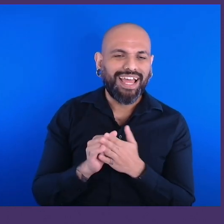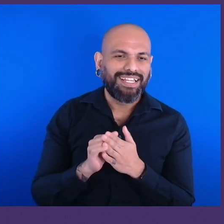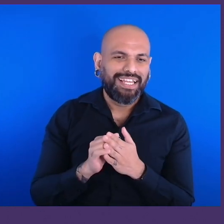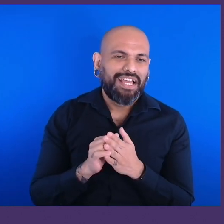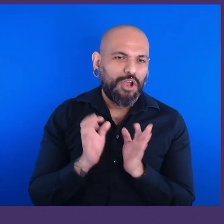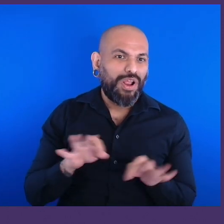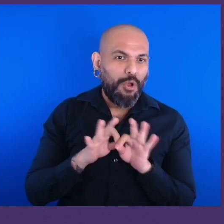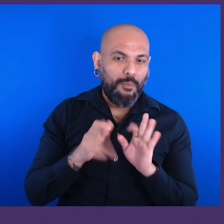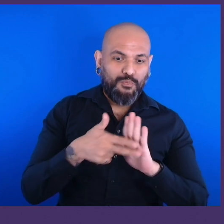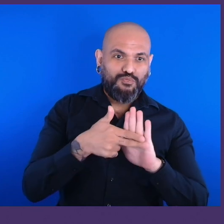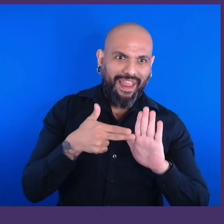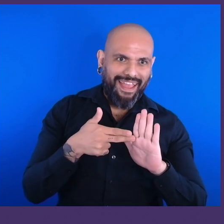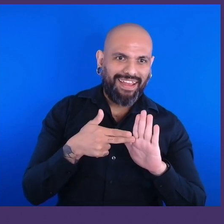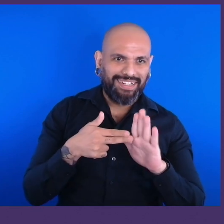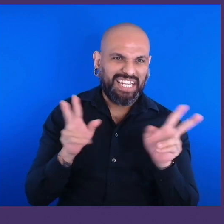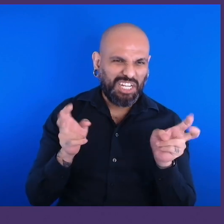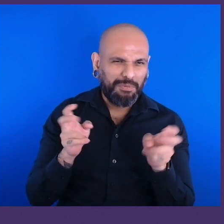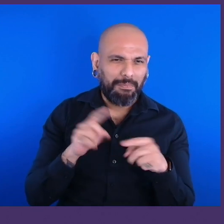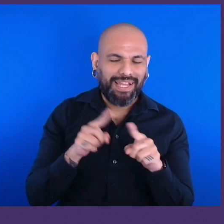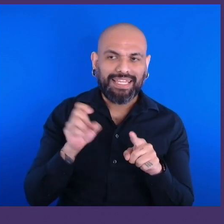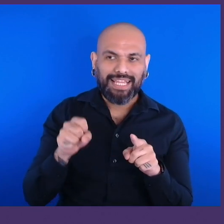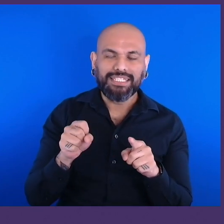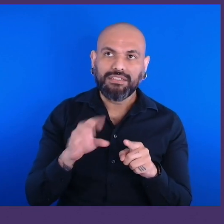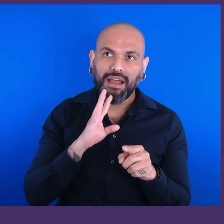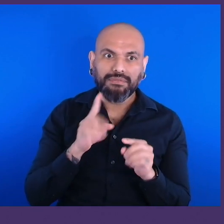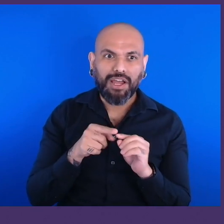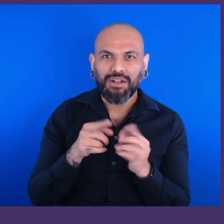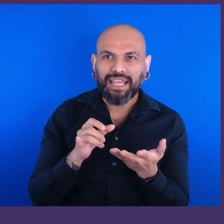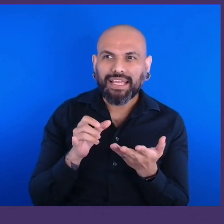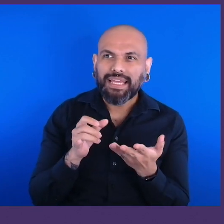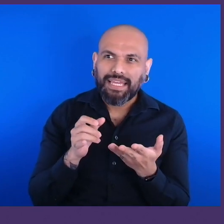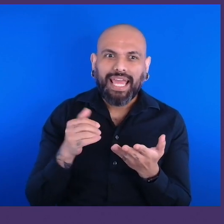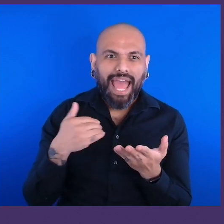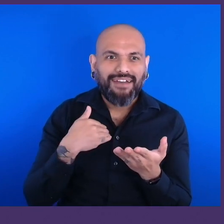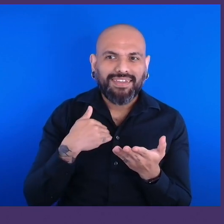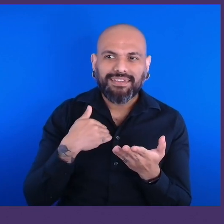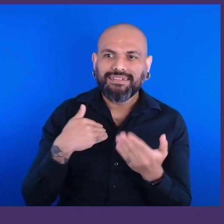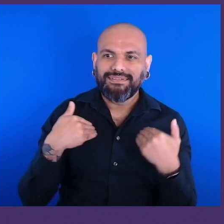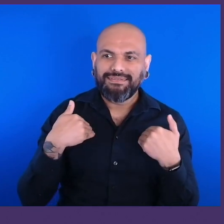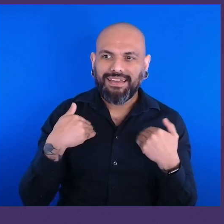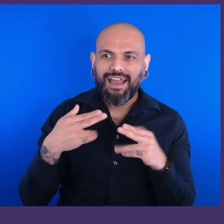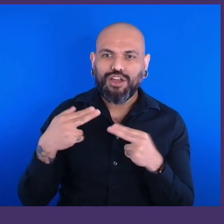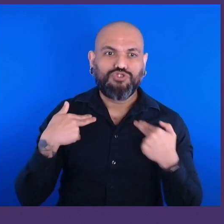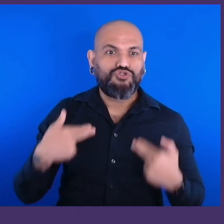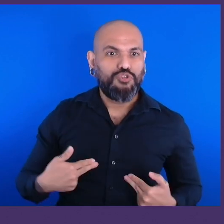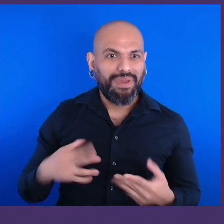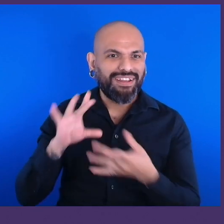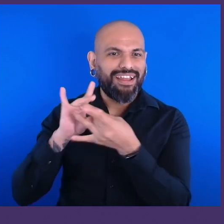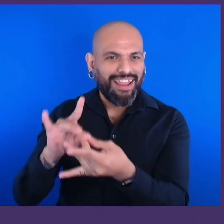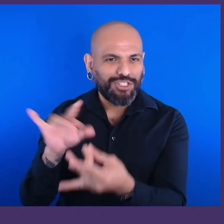to that it has to be a human connection as well, and I think that's a really important call out.